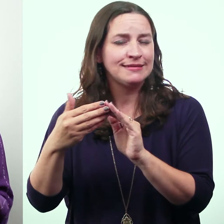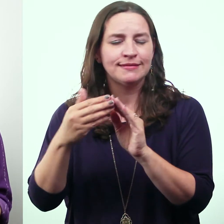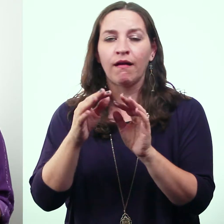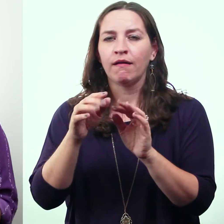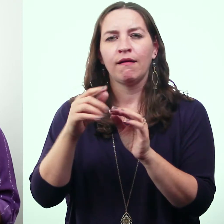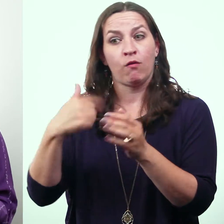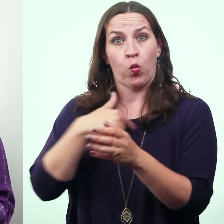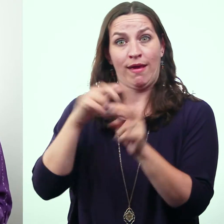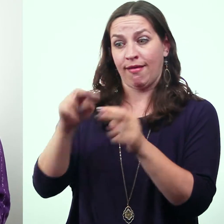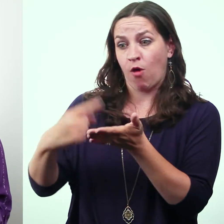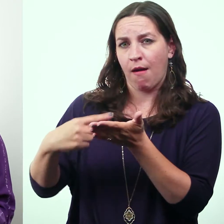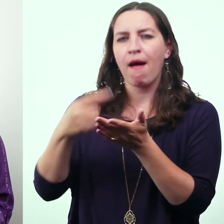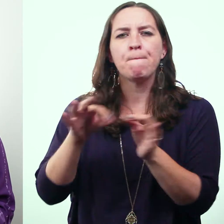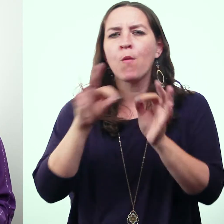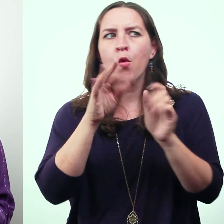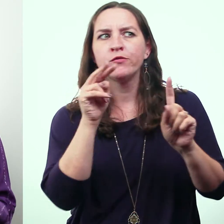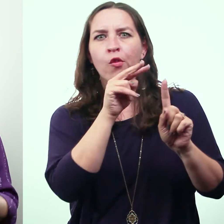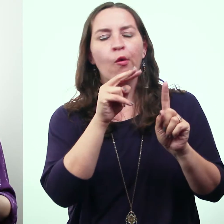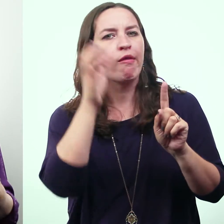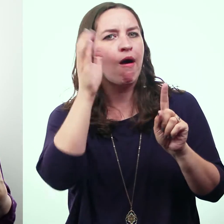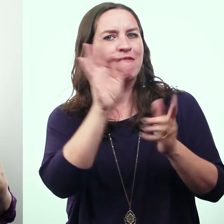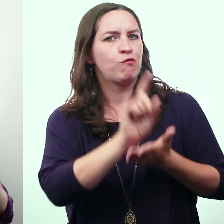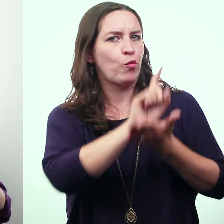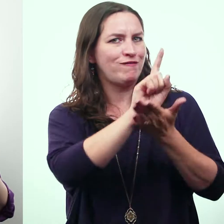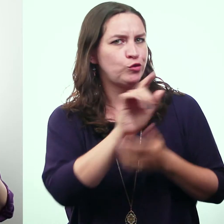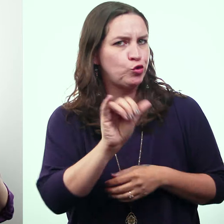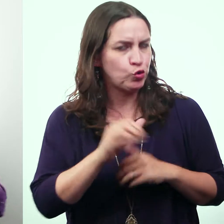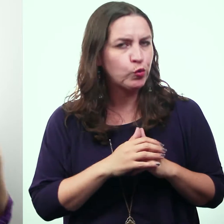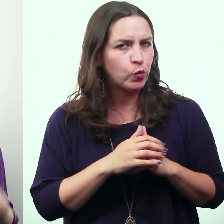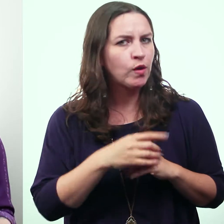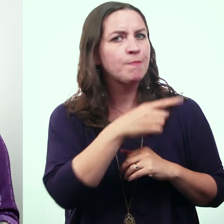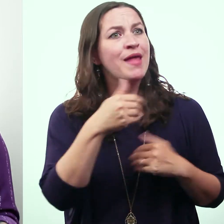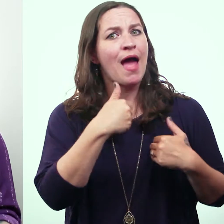we talk about privilege and that's really important. People who hold visible markers of